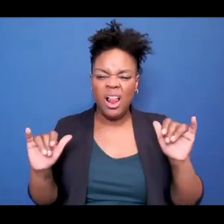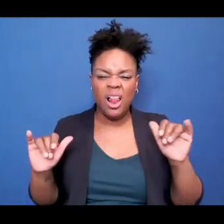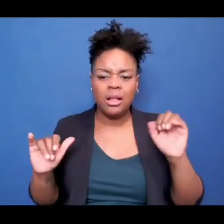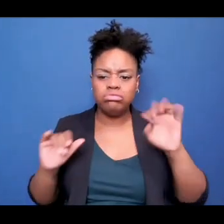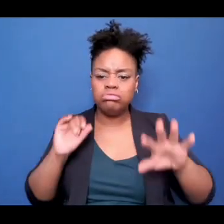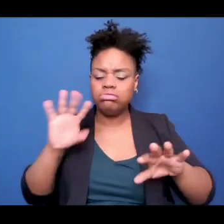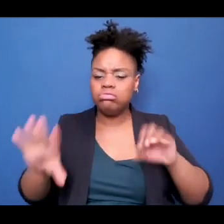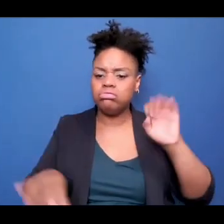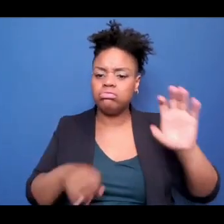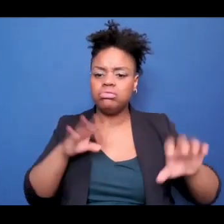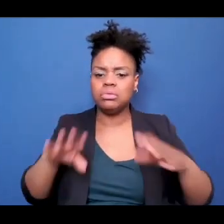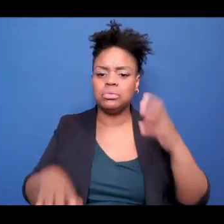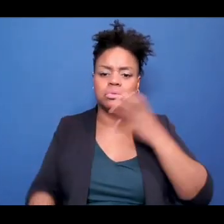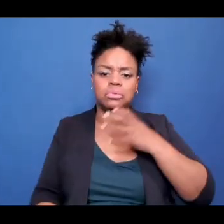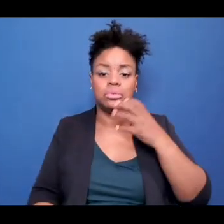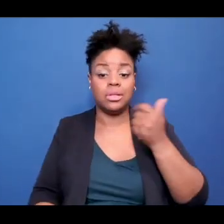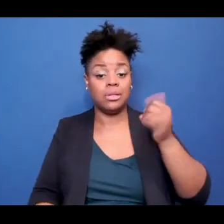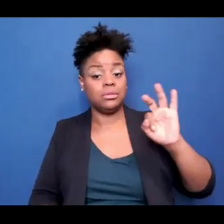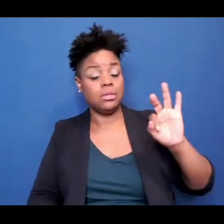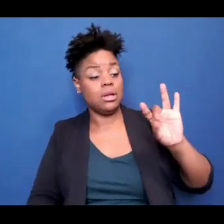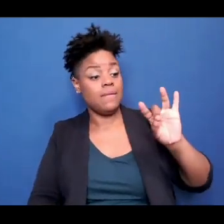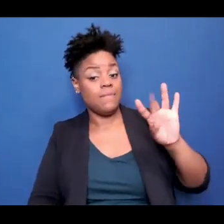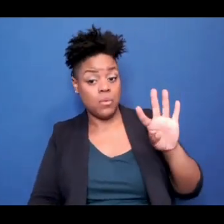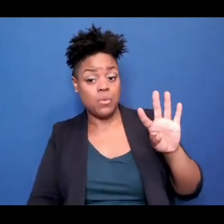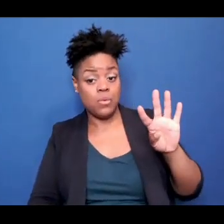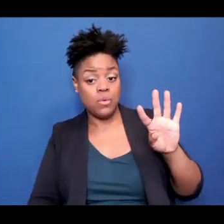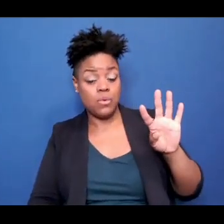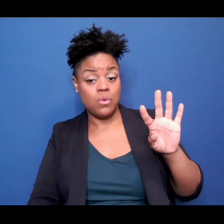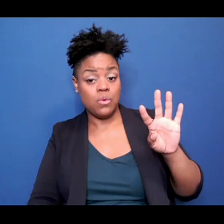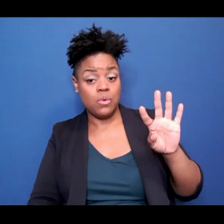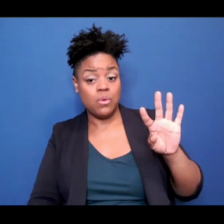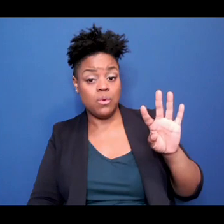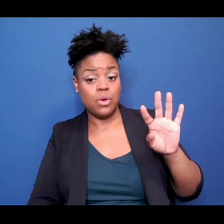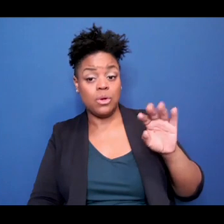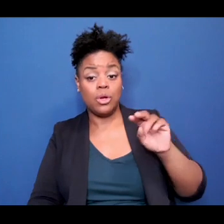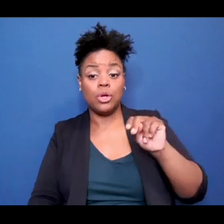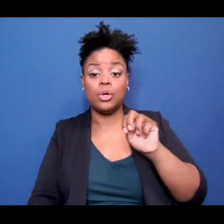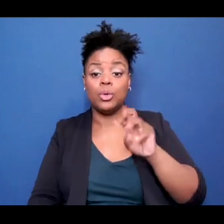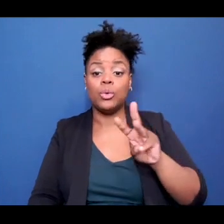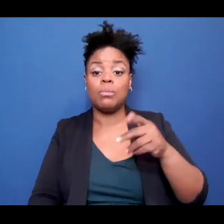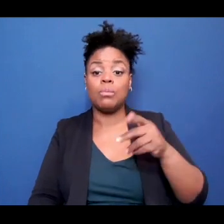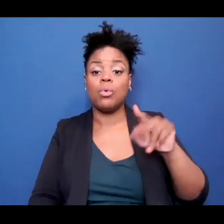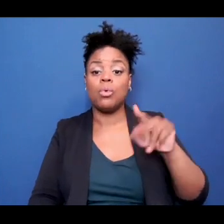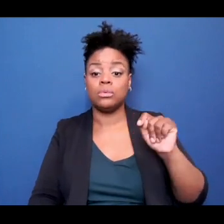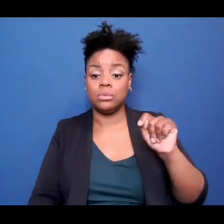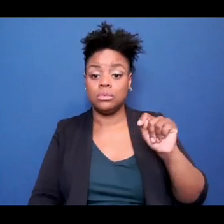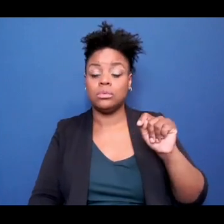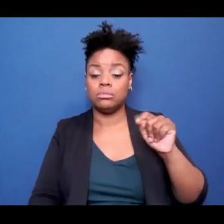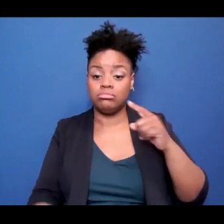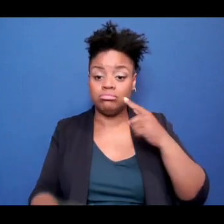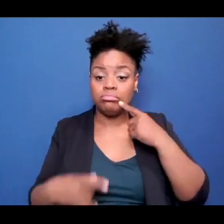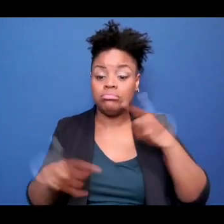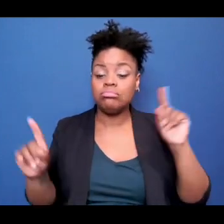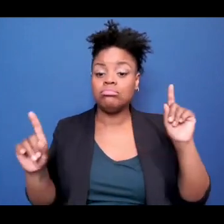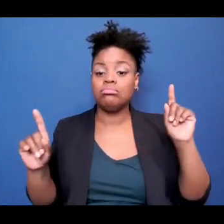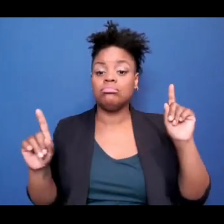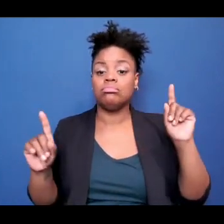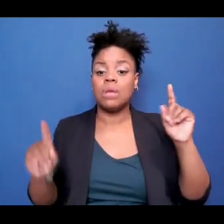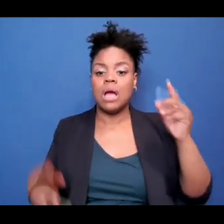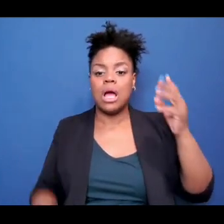PURCHASE ADVERTISING. IN 1984 MARKETING EXPERTS SAW NEWPORT AS HAVING SUCCESS DUE IN PART TO ITS STRENGTH IN OUTDOOR